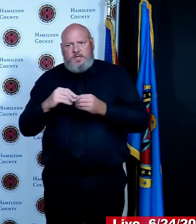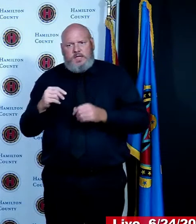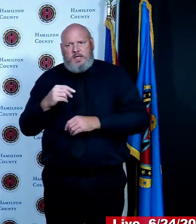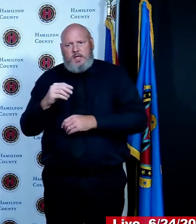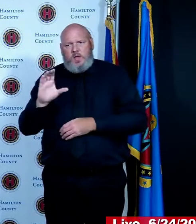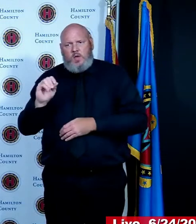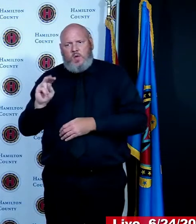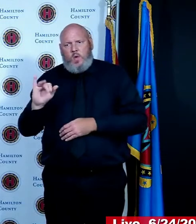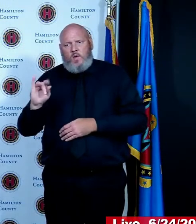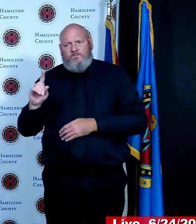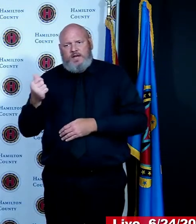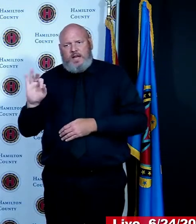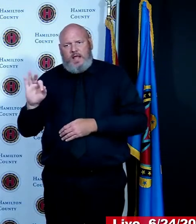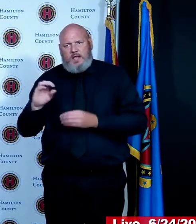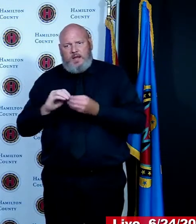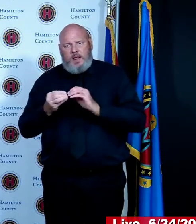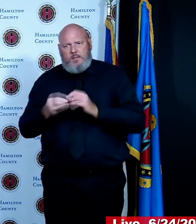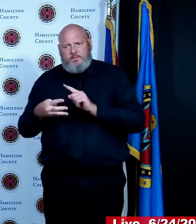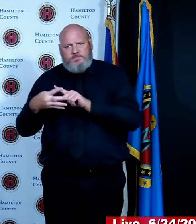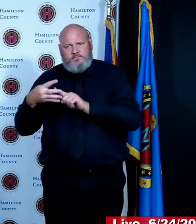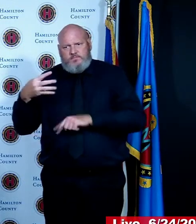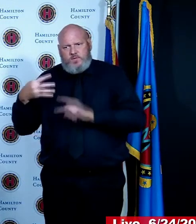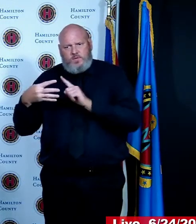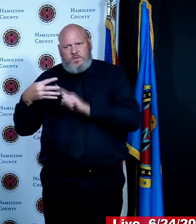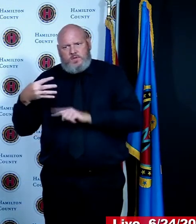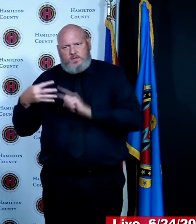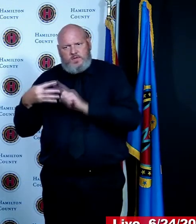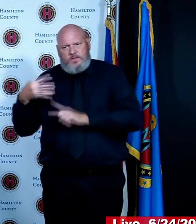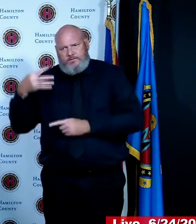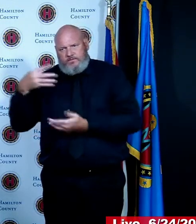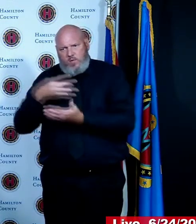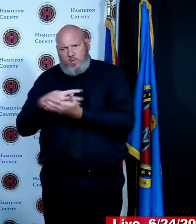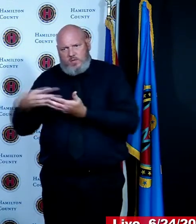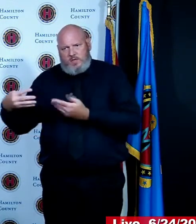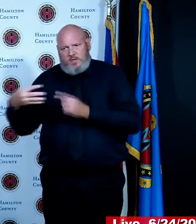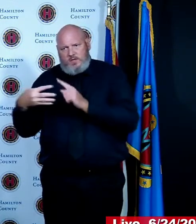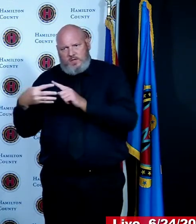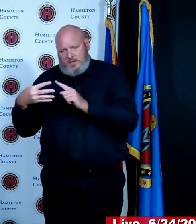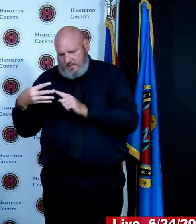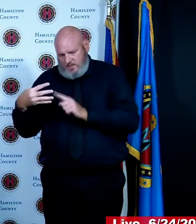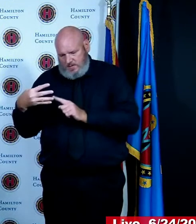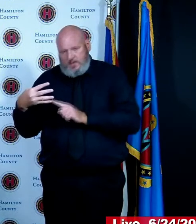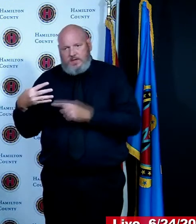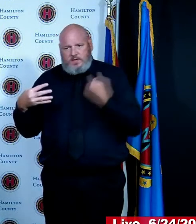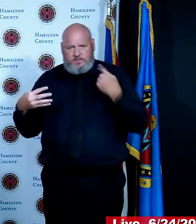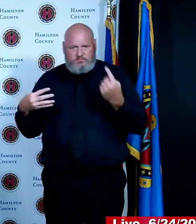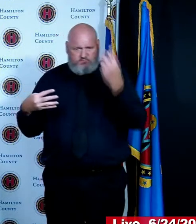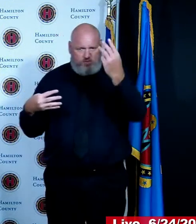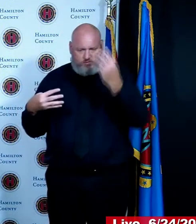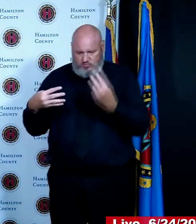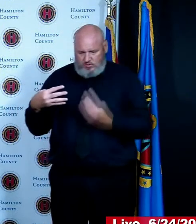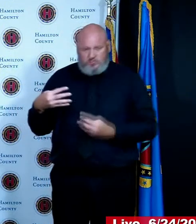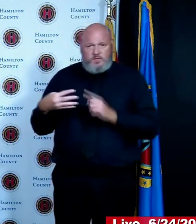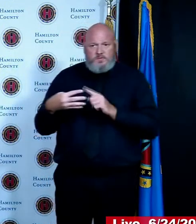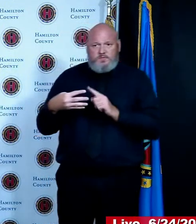so let's walk through those so and as we've discussed hospitalization numbers